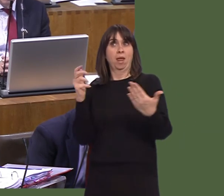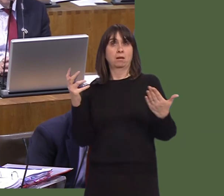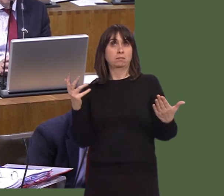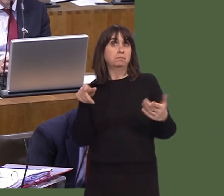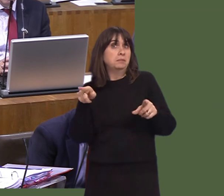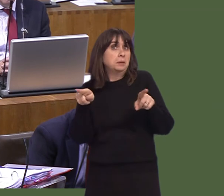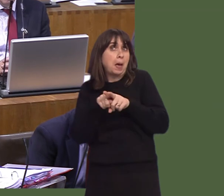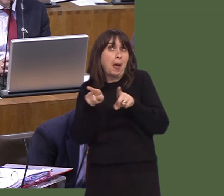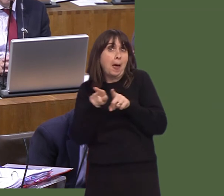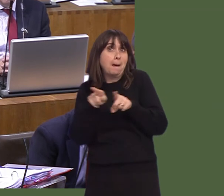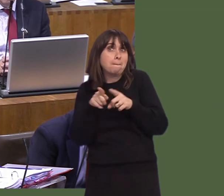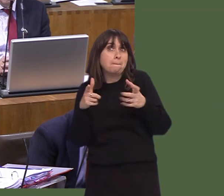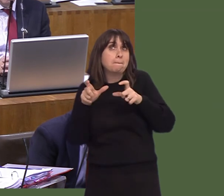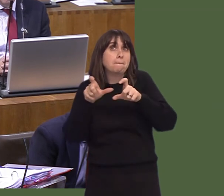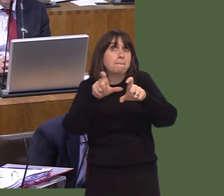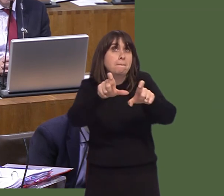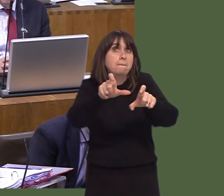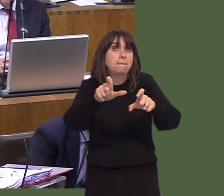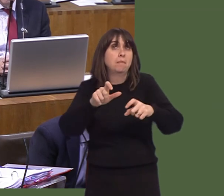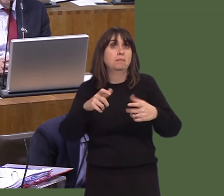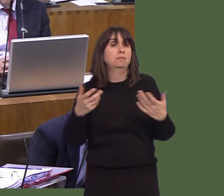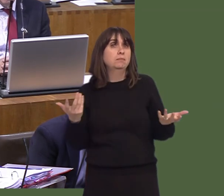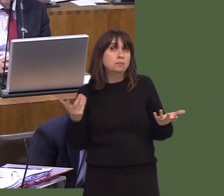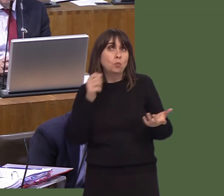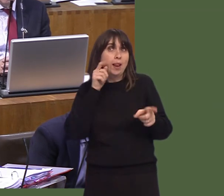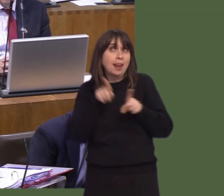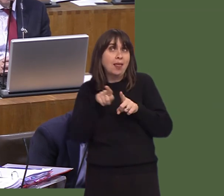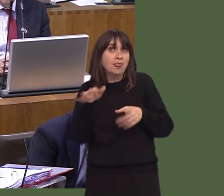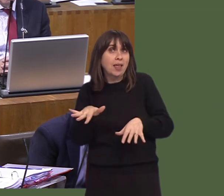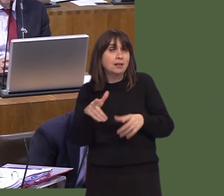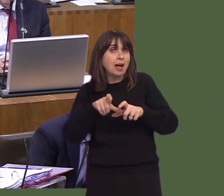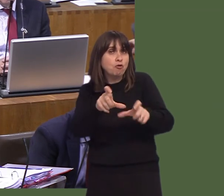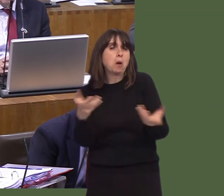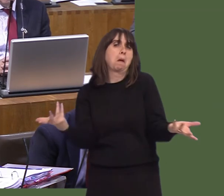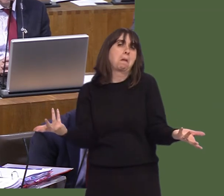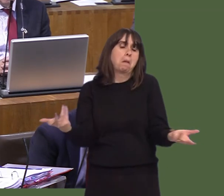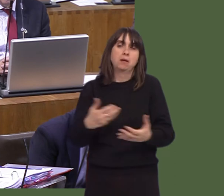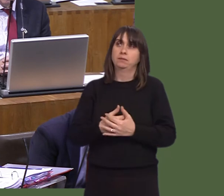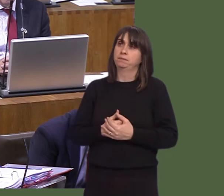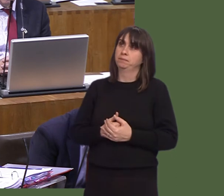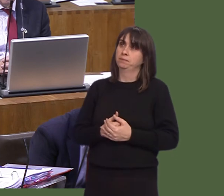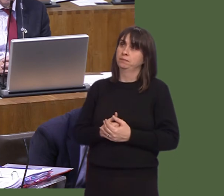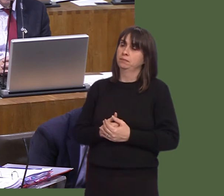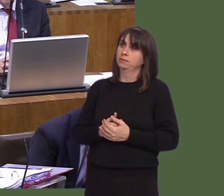Countries all across the world are gearing up to face the challenges and grasp the opportunities